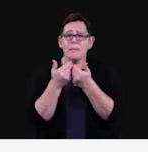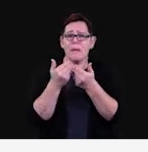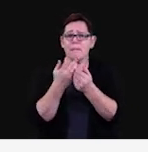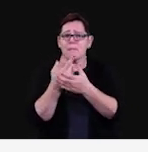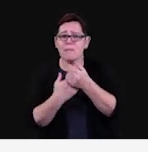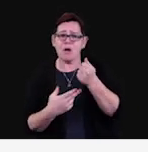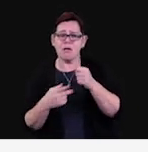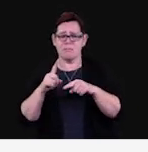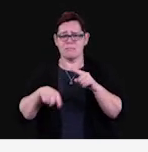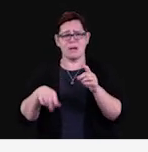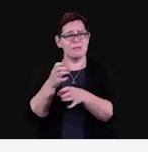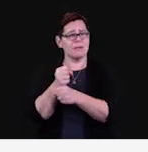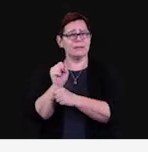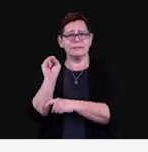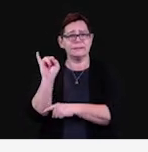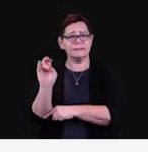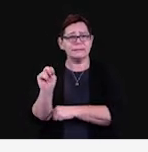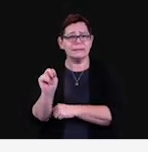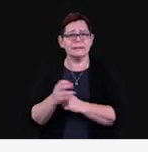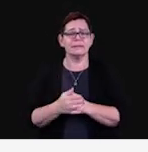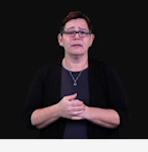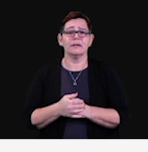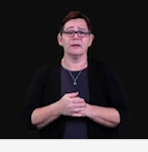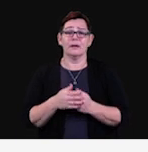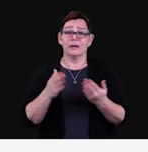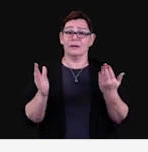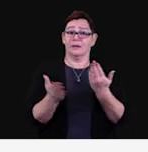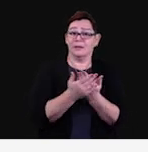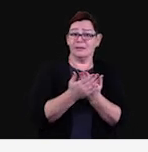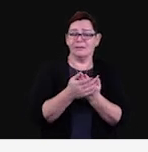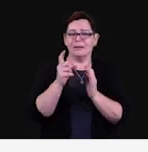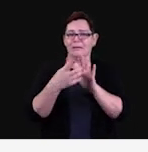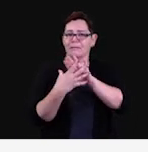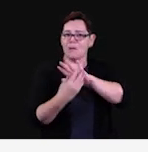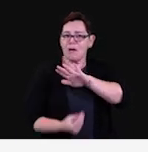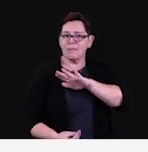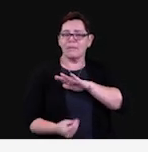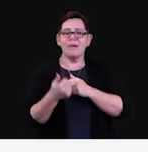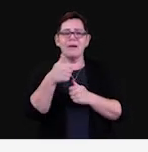proves your identity or that of your spouse or common-law partner.